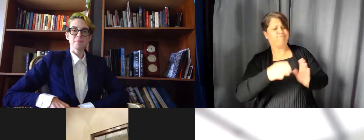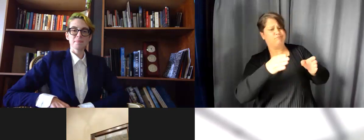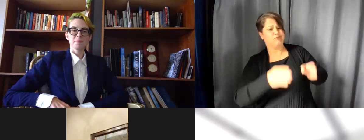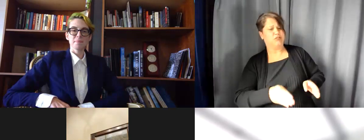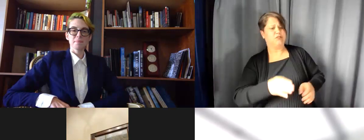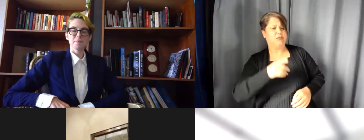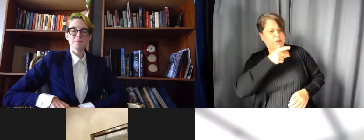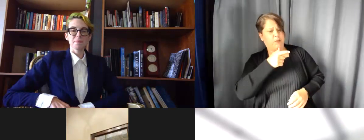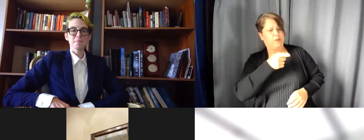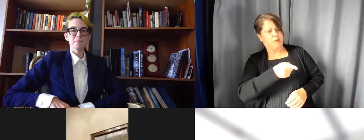Jordan Radford: has